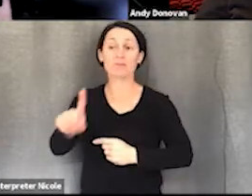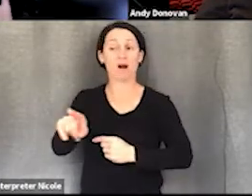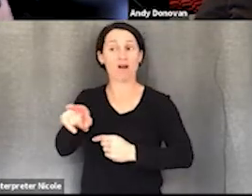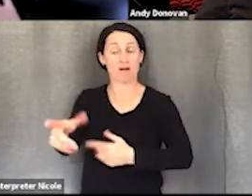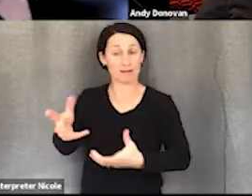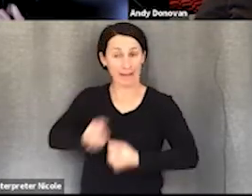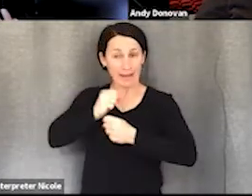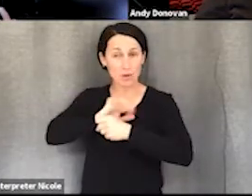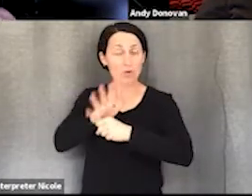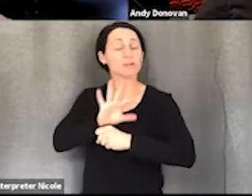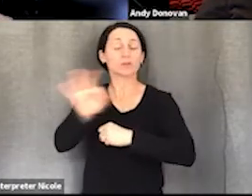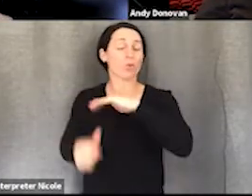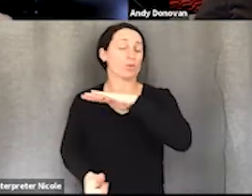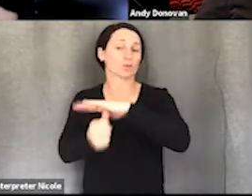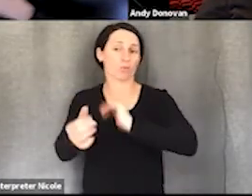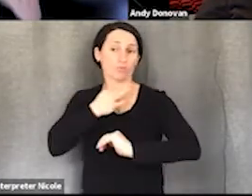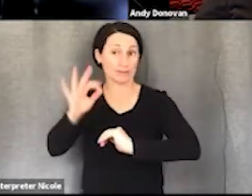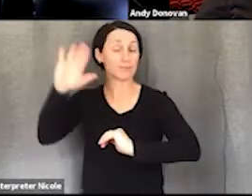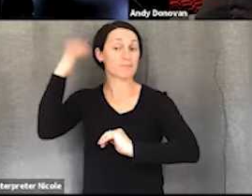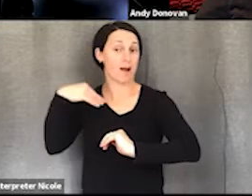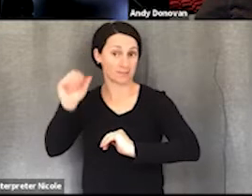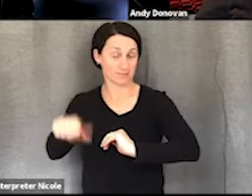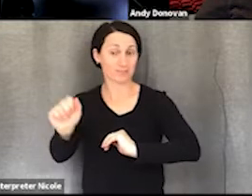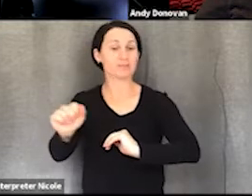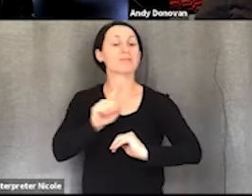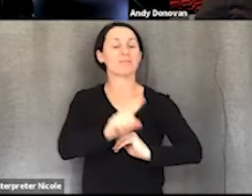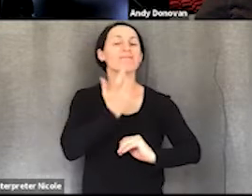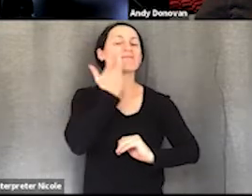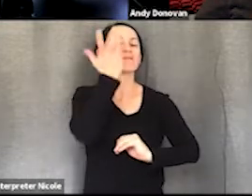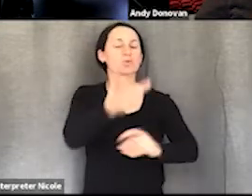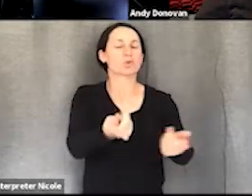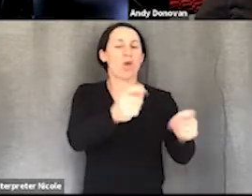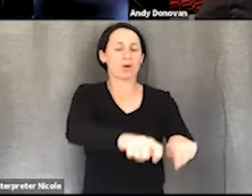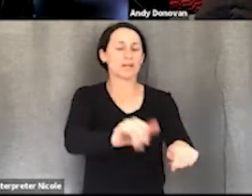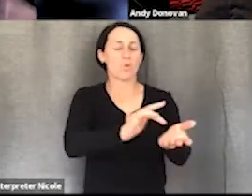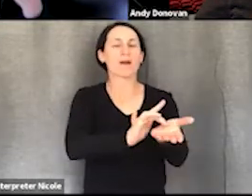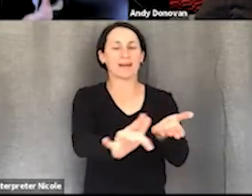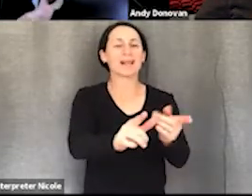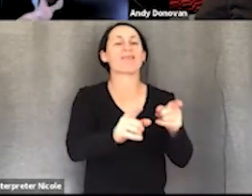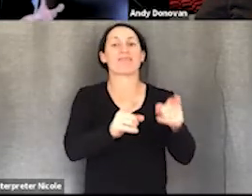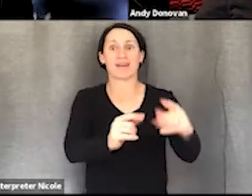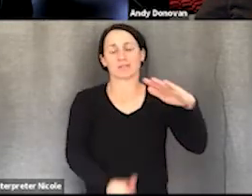most people anymore. It is the risk of future lockdowns and cancellations that is the bigger inhibit tor of attendance: